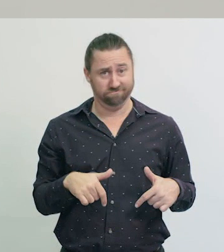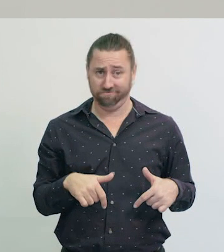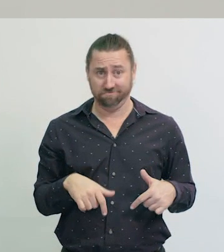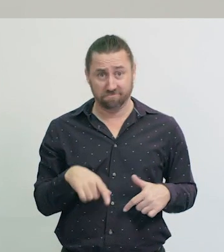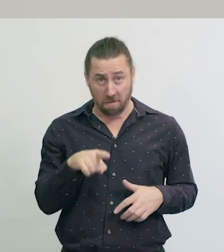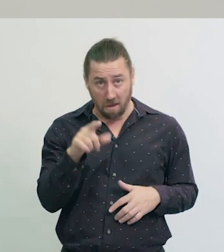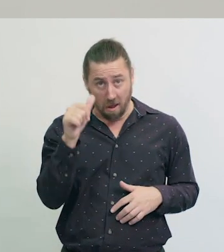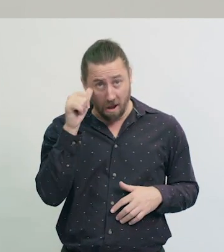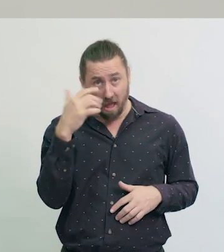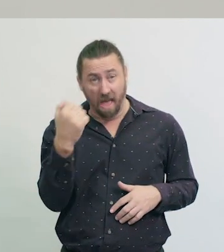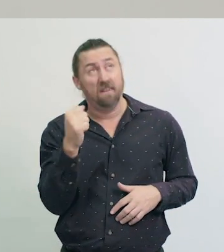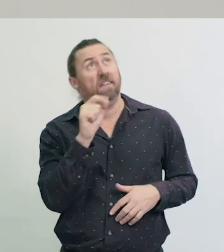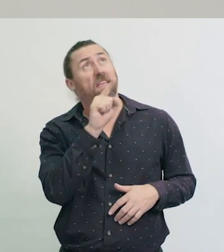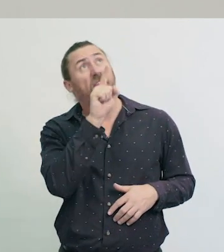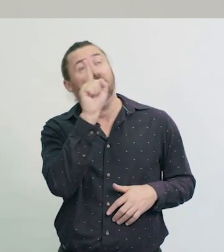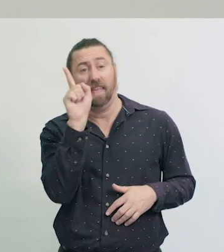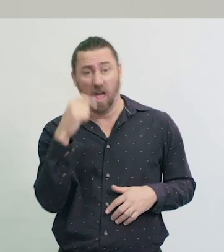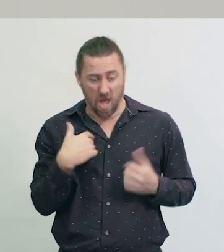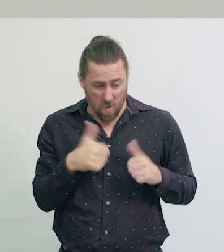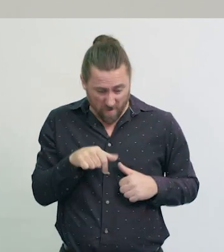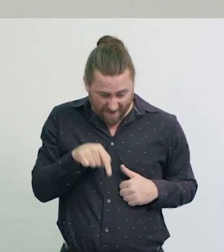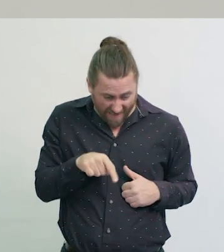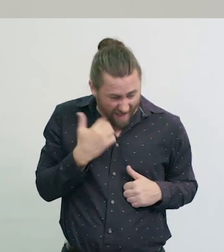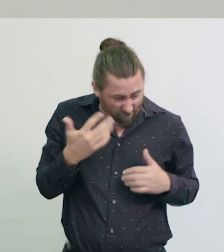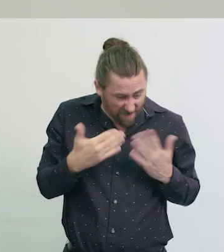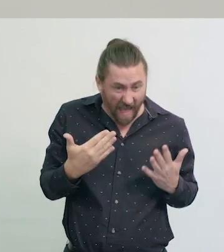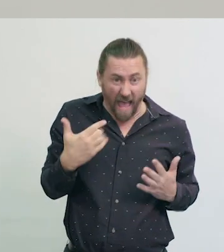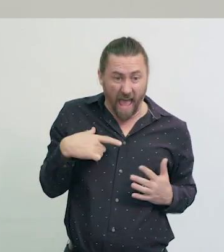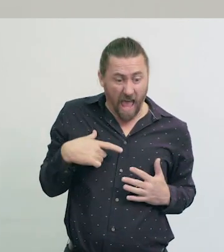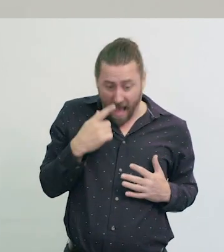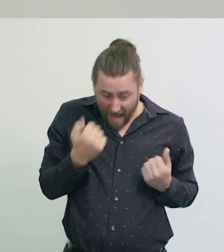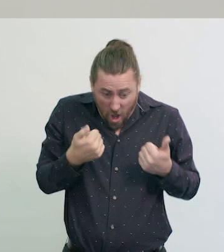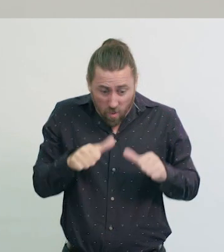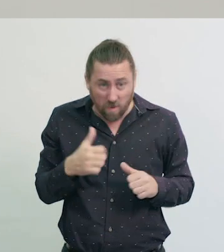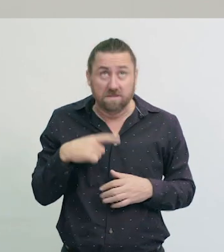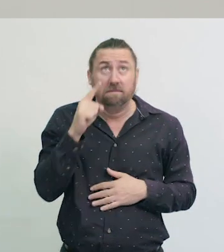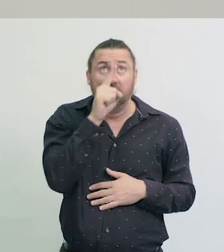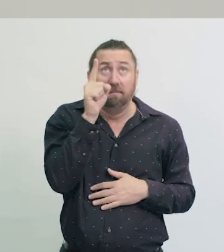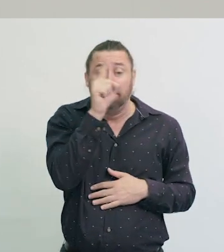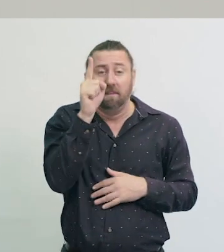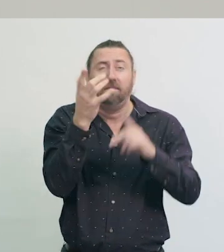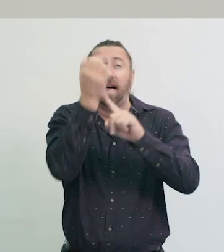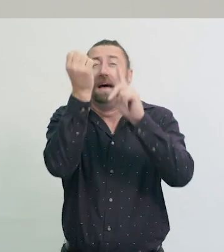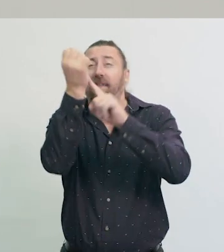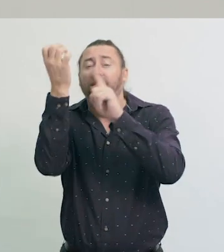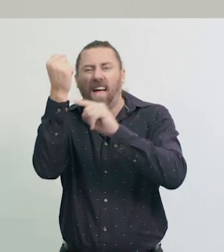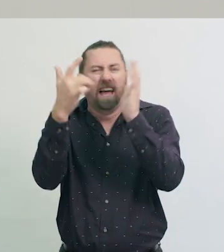there are things we use every day that exist only because of space research, exploration, and technology?